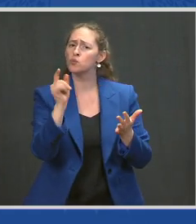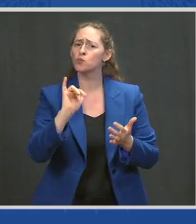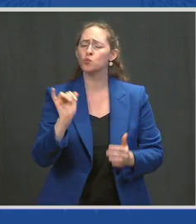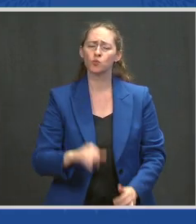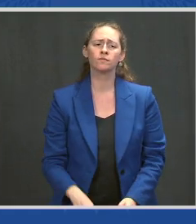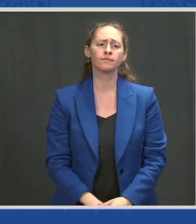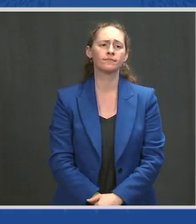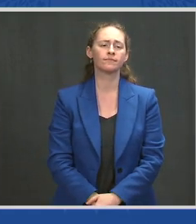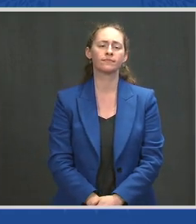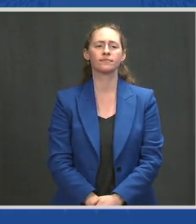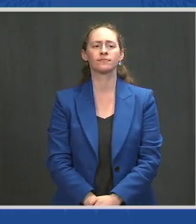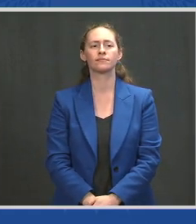Yamiche.